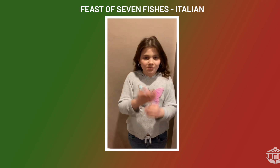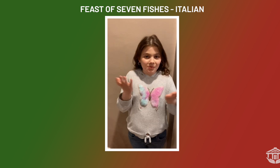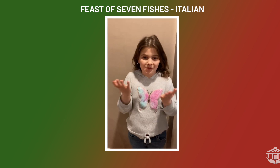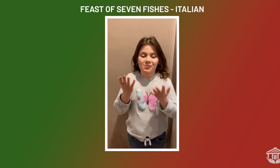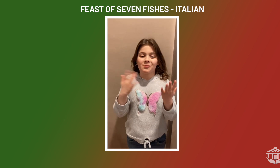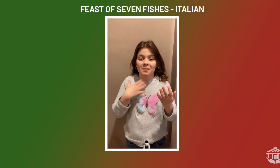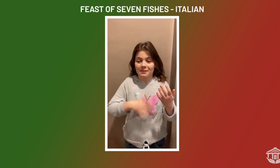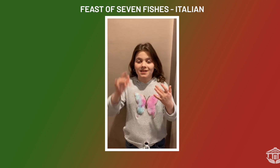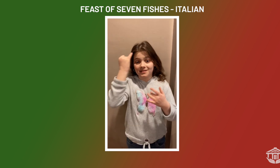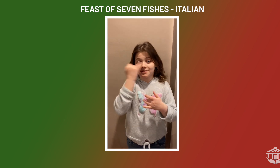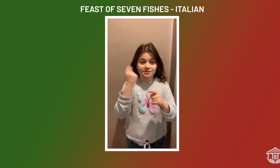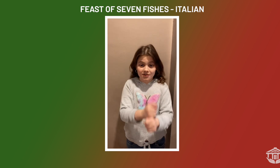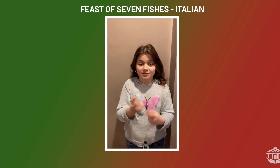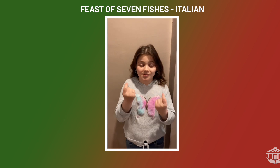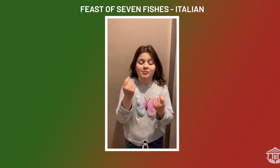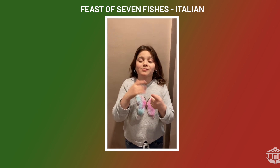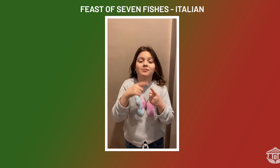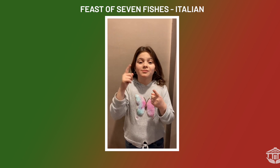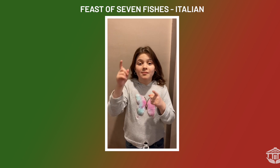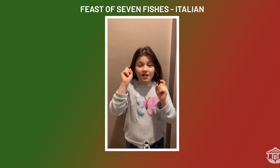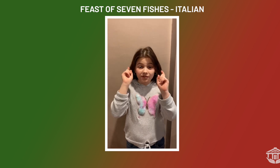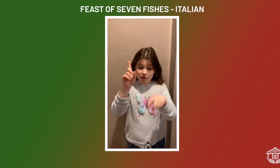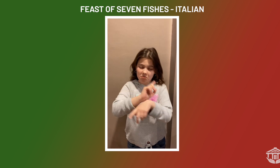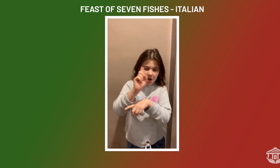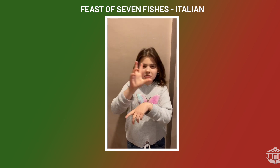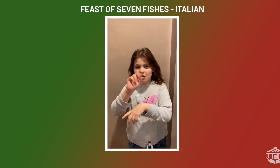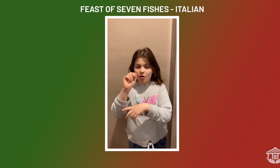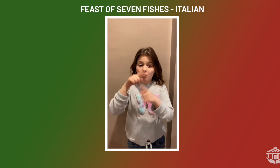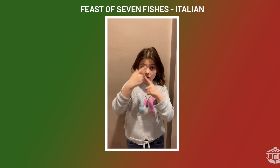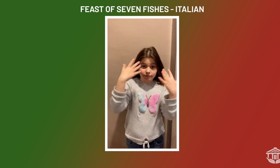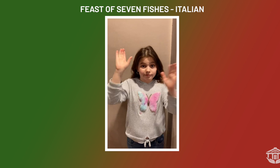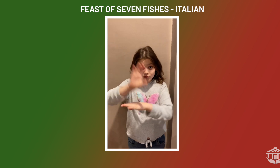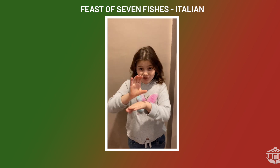Also, we have a tradition because my family is Italian. We go to church and at 1:00 or 1:30